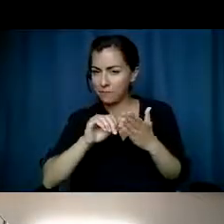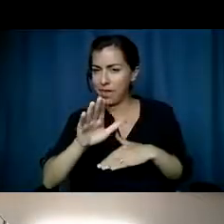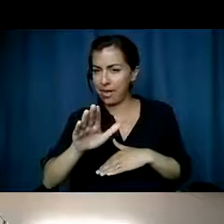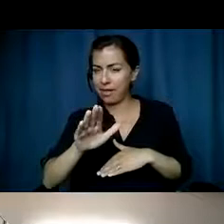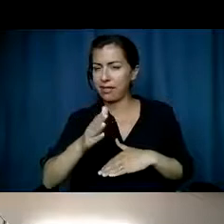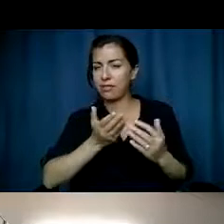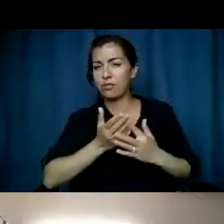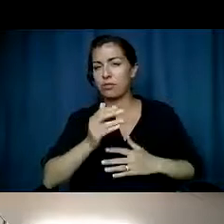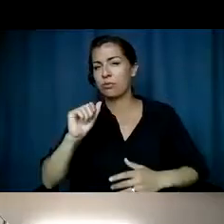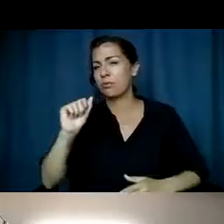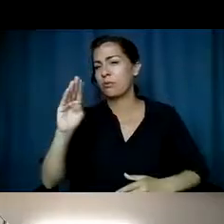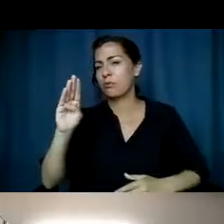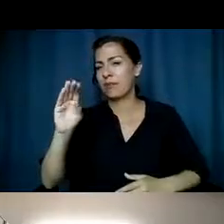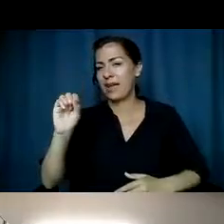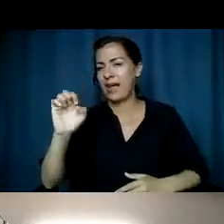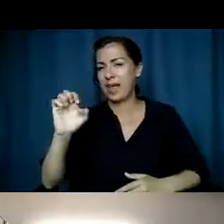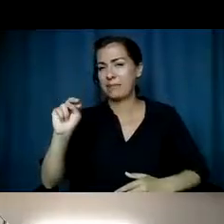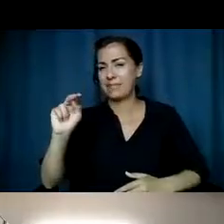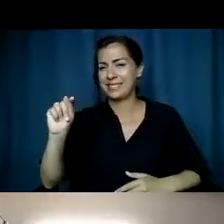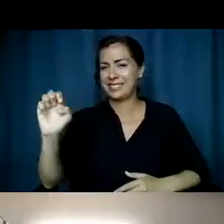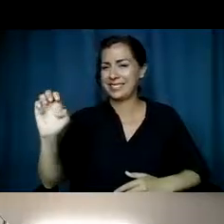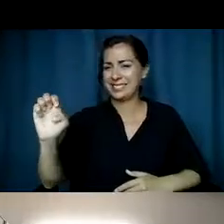someone tries to tell them that they shouldn't vote,